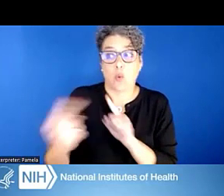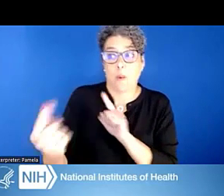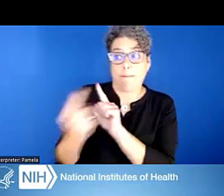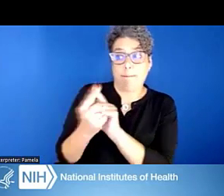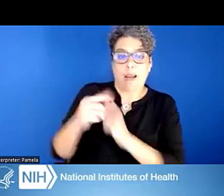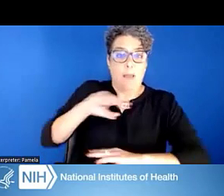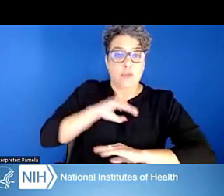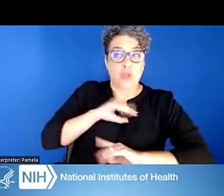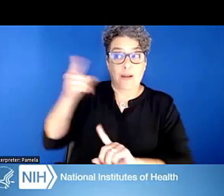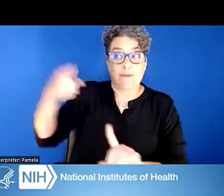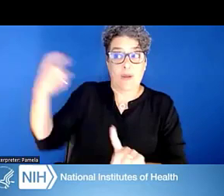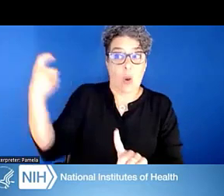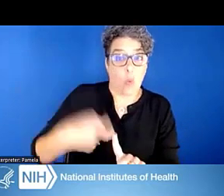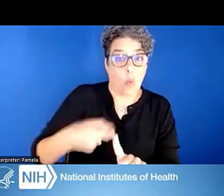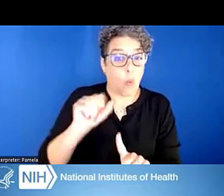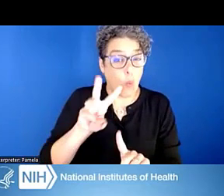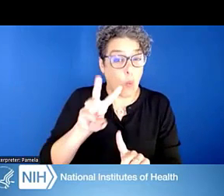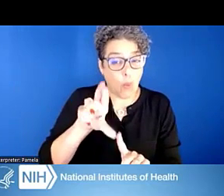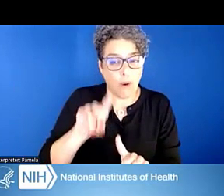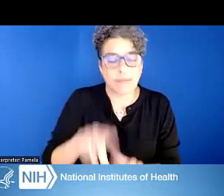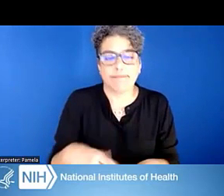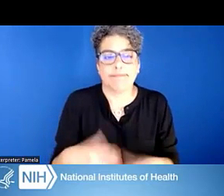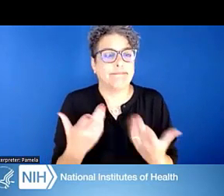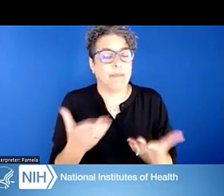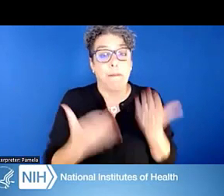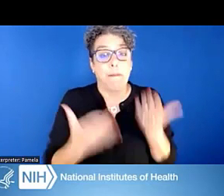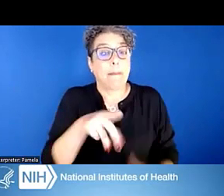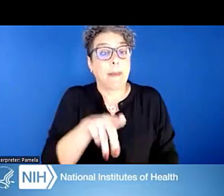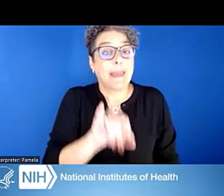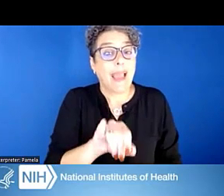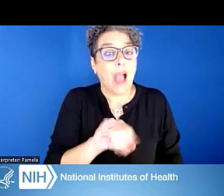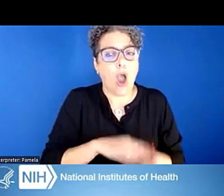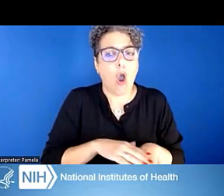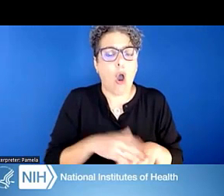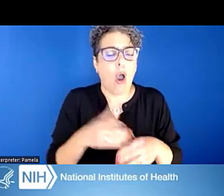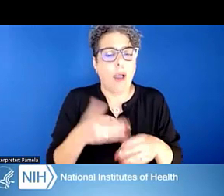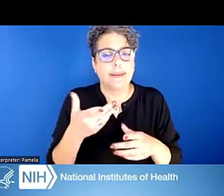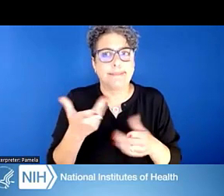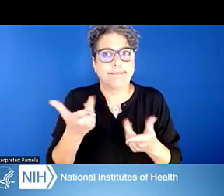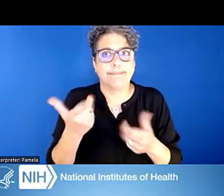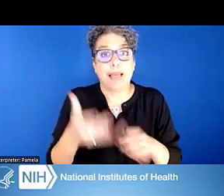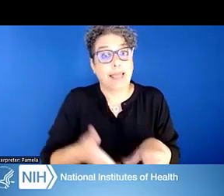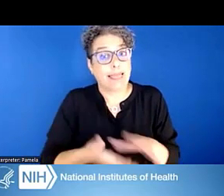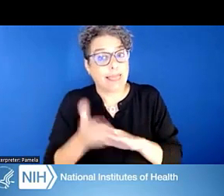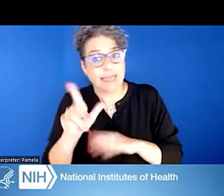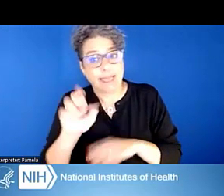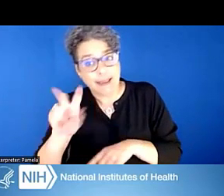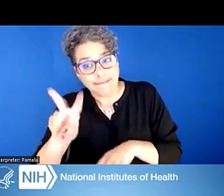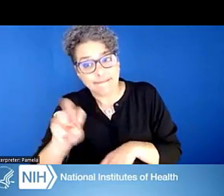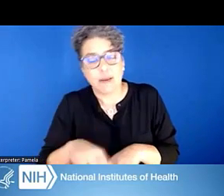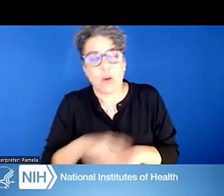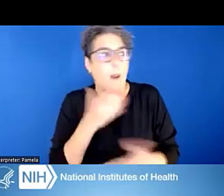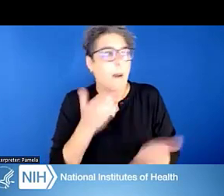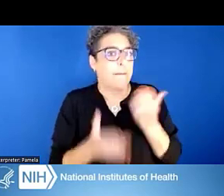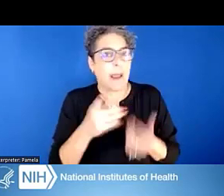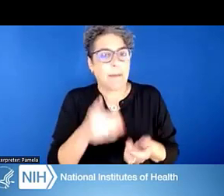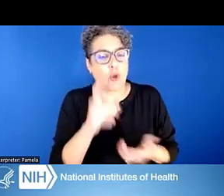that could be things like the PI is on administrative leave, or there's .. You've identified really big problems,